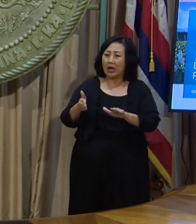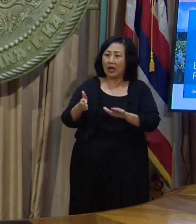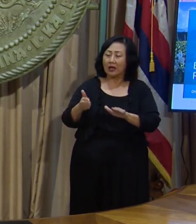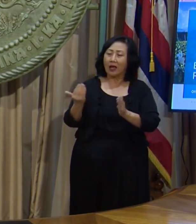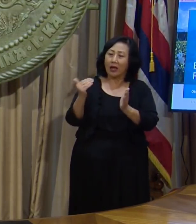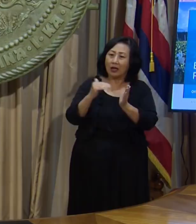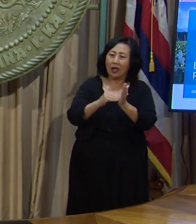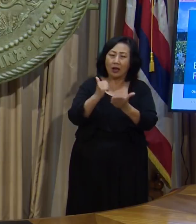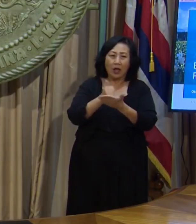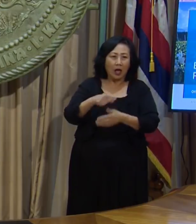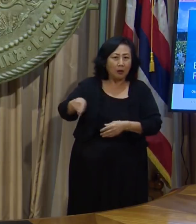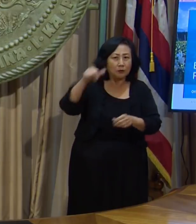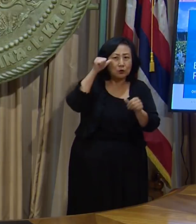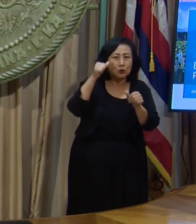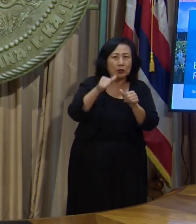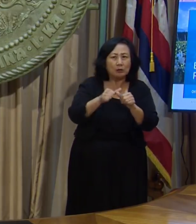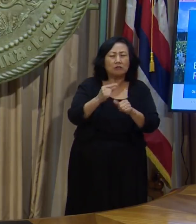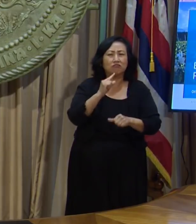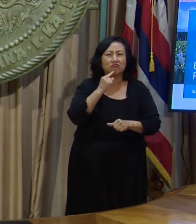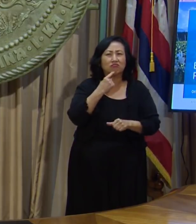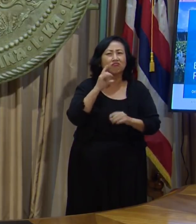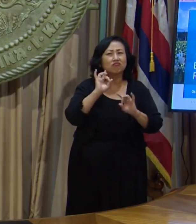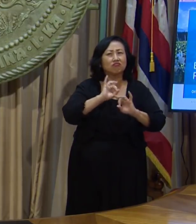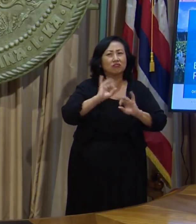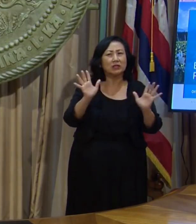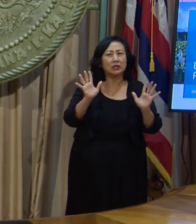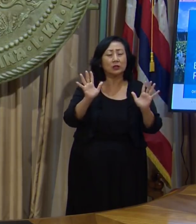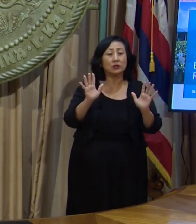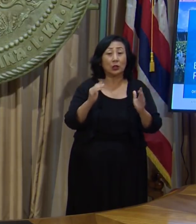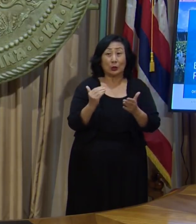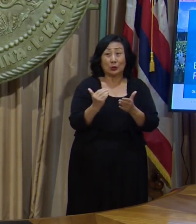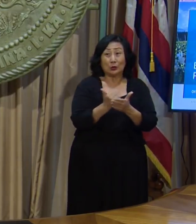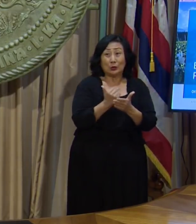VICTIM. THIS IS ANOTHER REMINDER OF THE